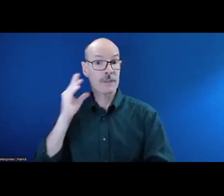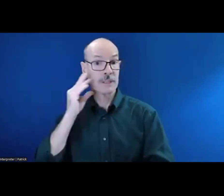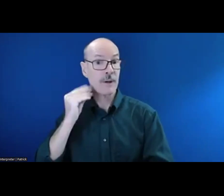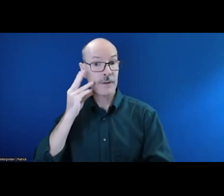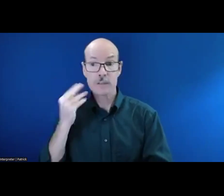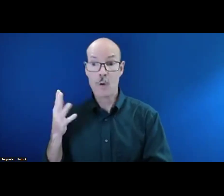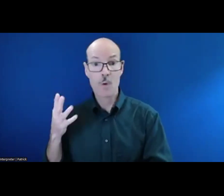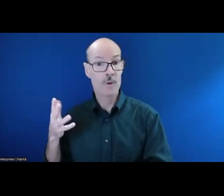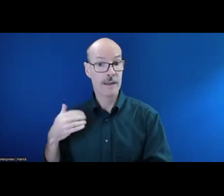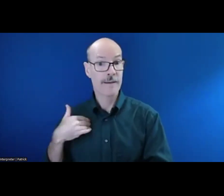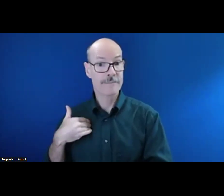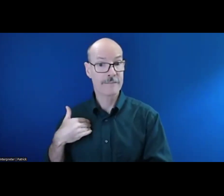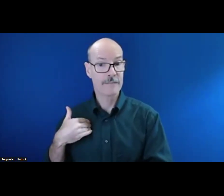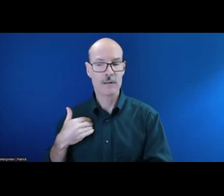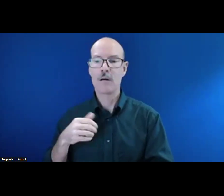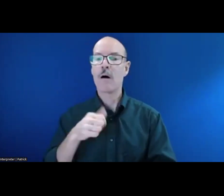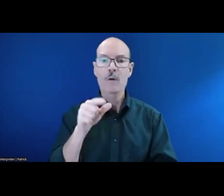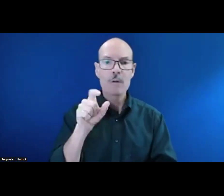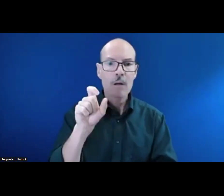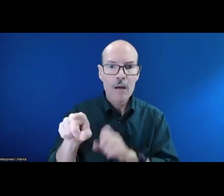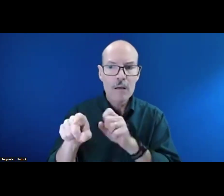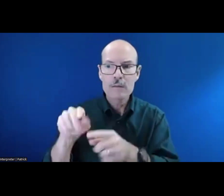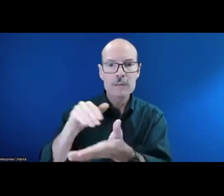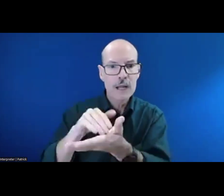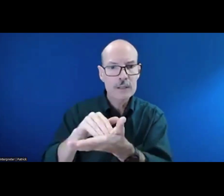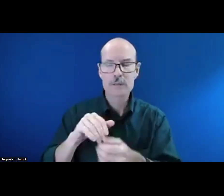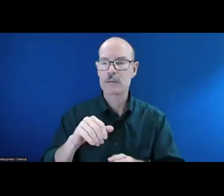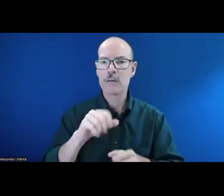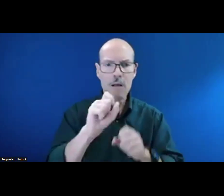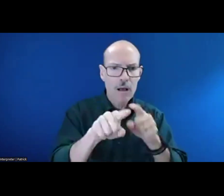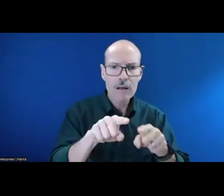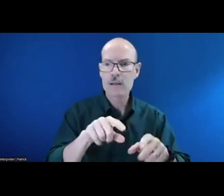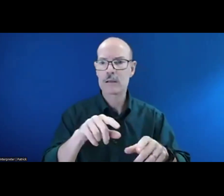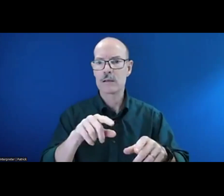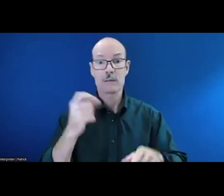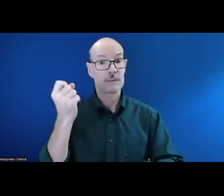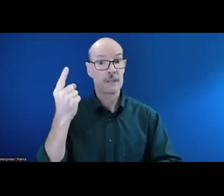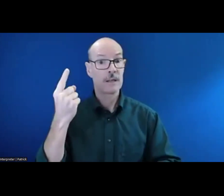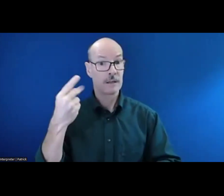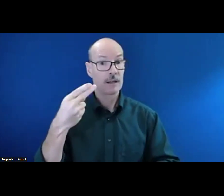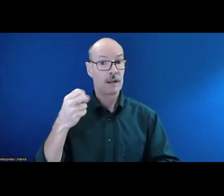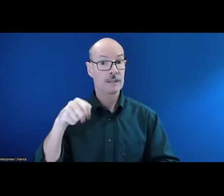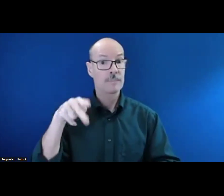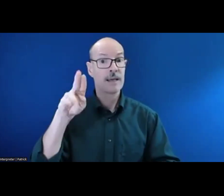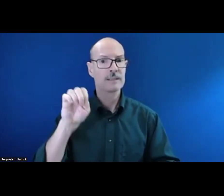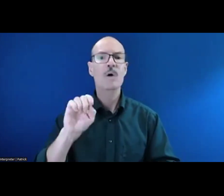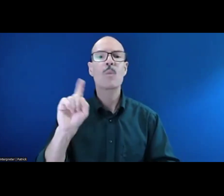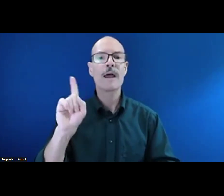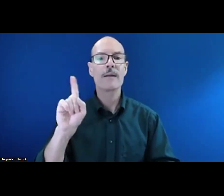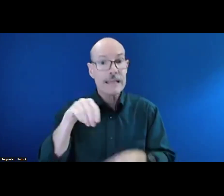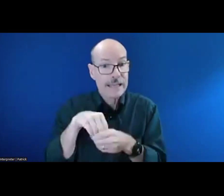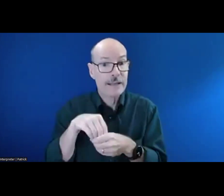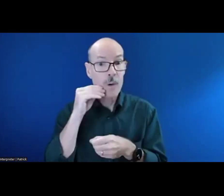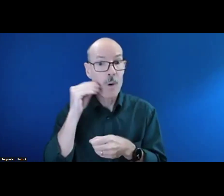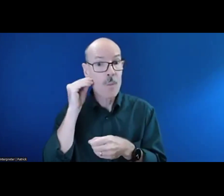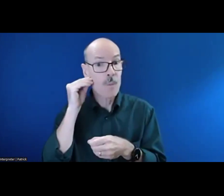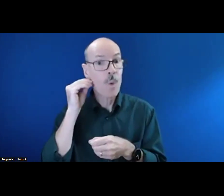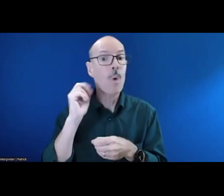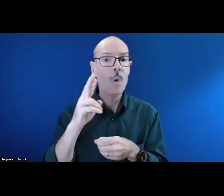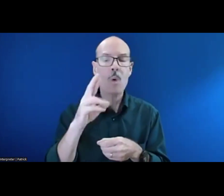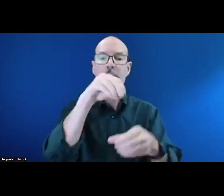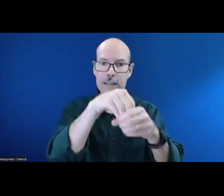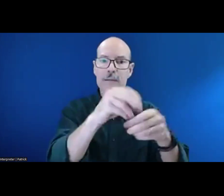And really start thinking through about making this -- Hospice can provide it in the home or it can be provided in a facility.